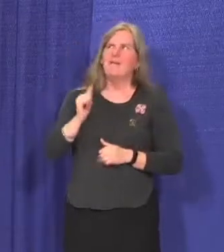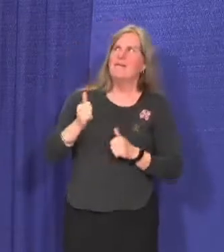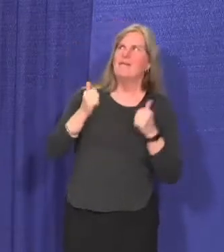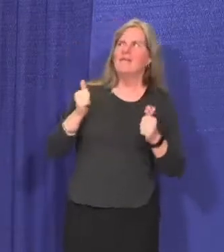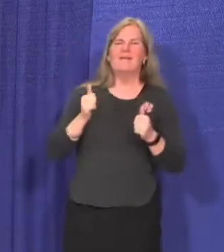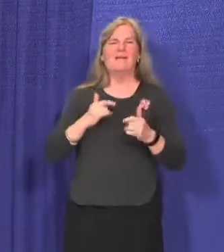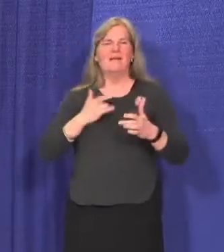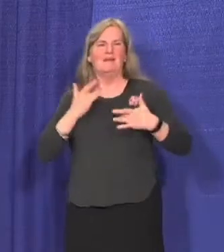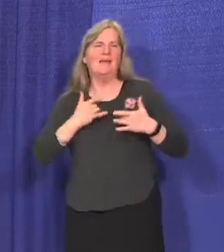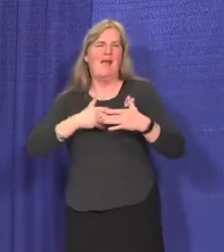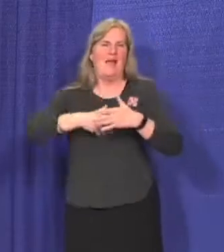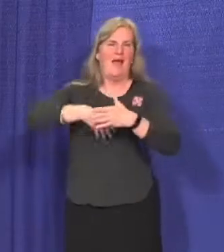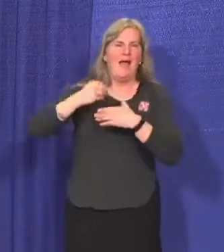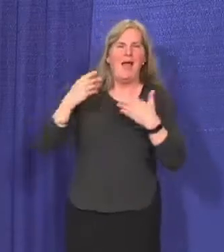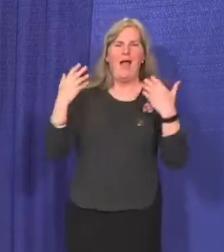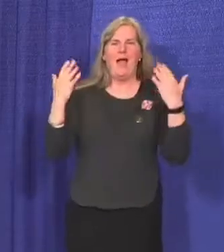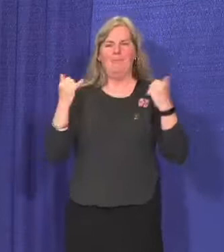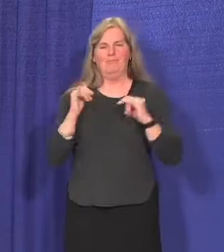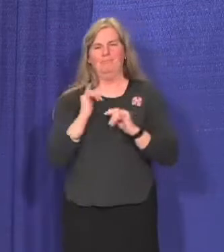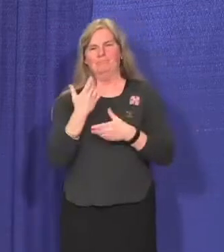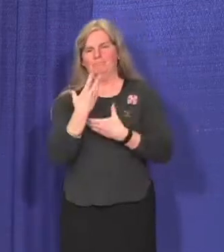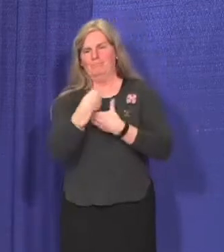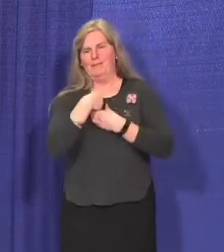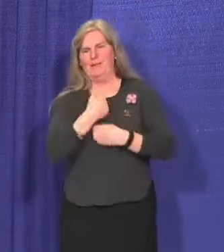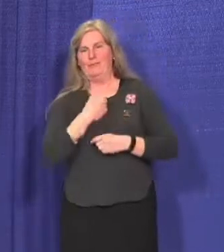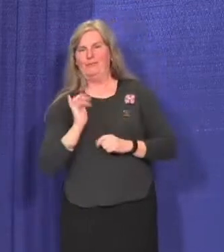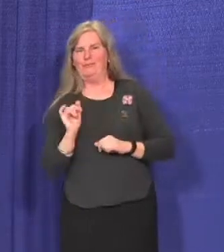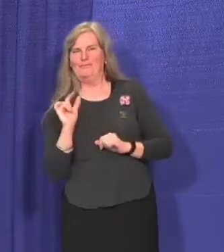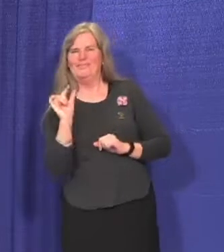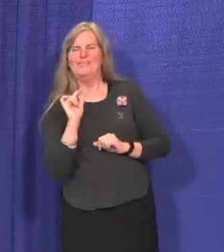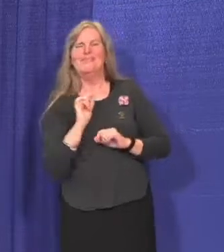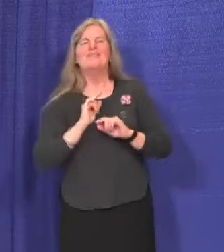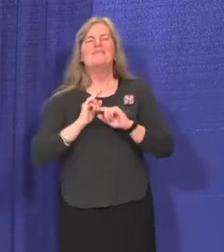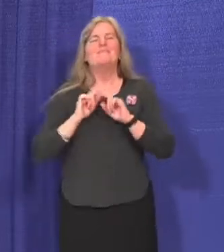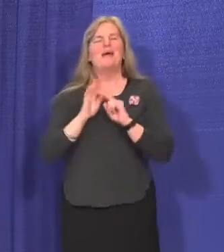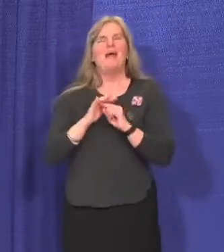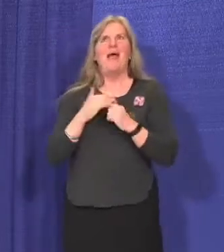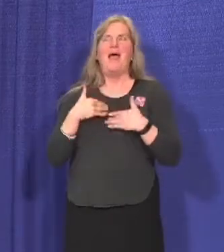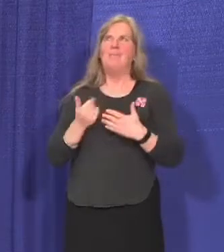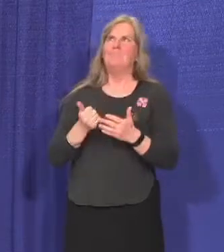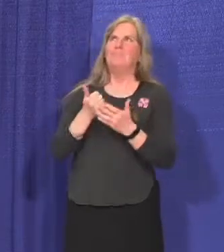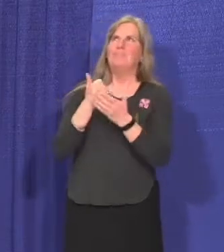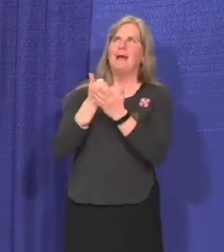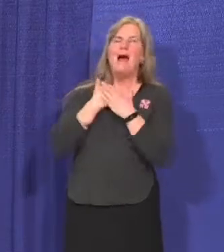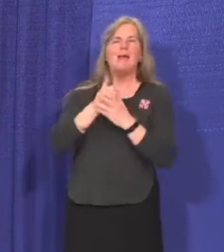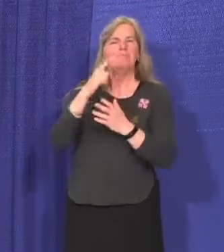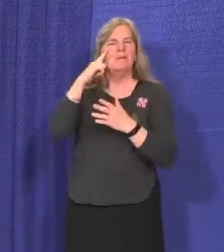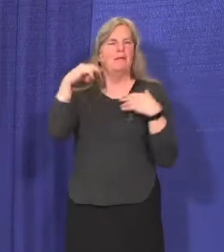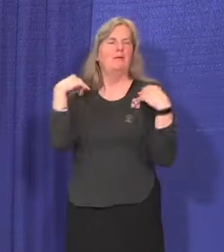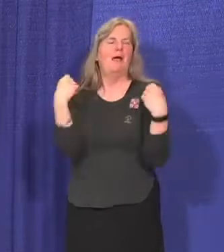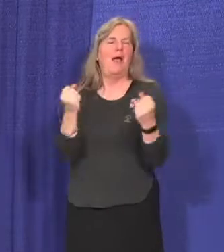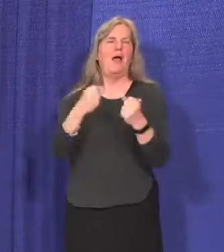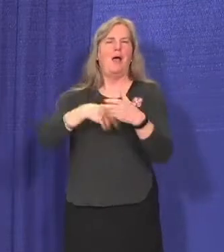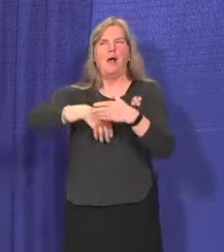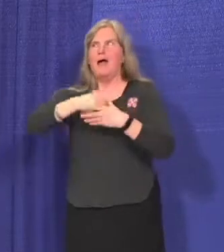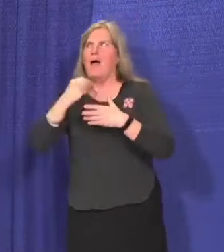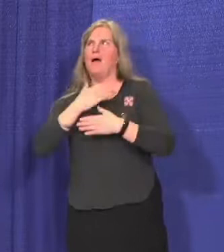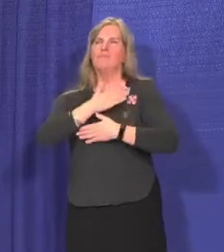YUKON.ca. The opening of territorial campgrounds is a sign of good